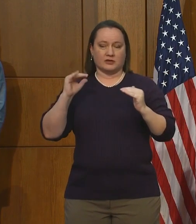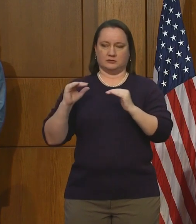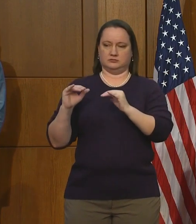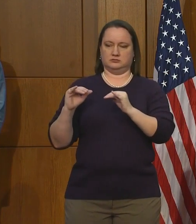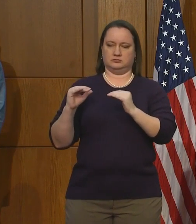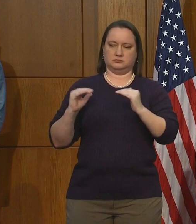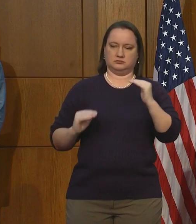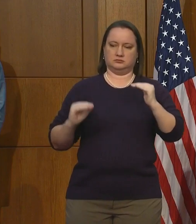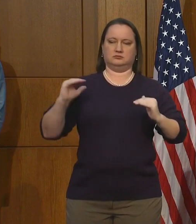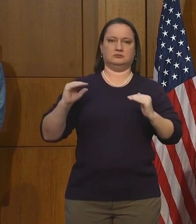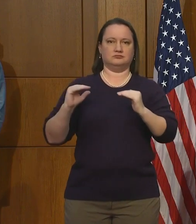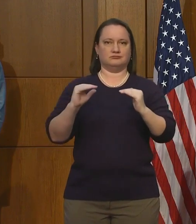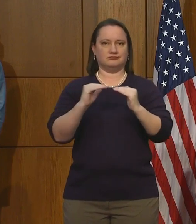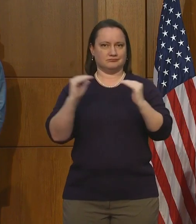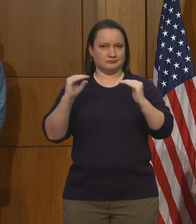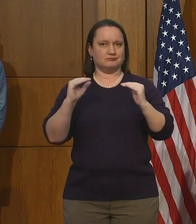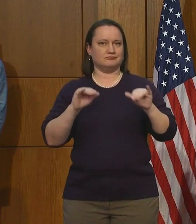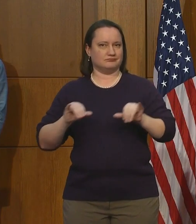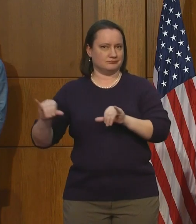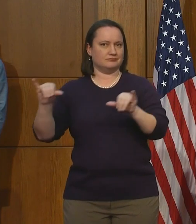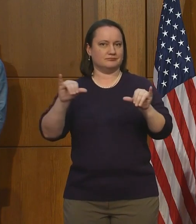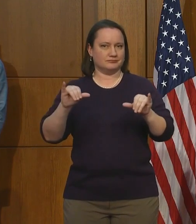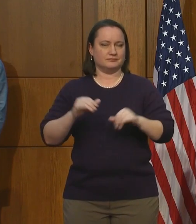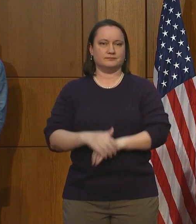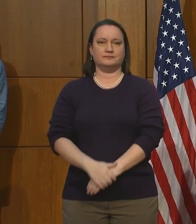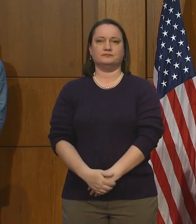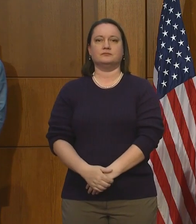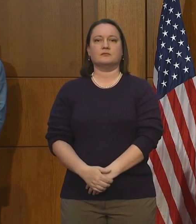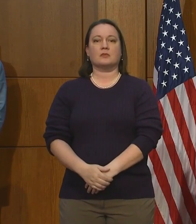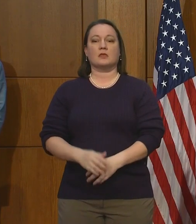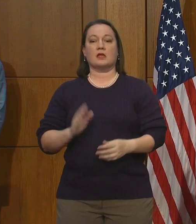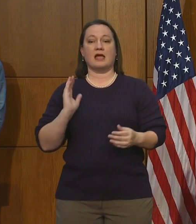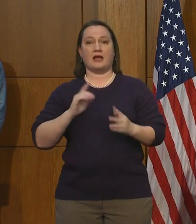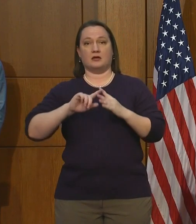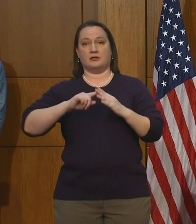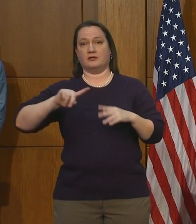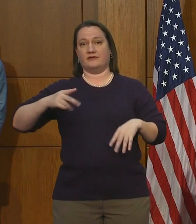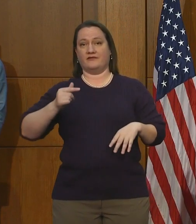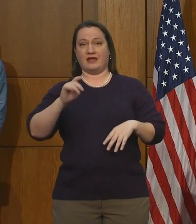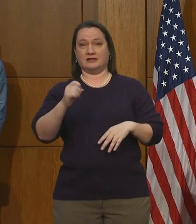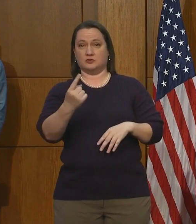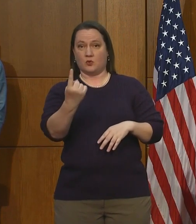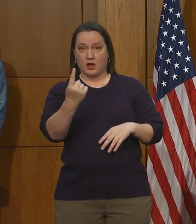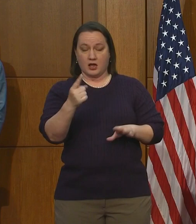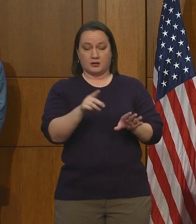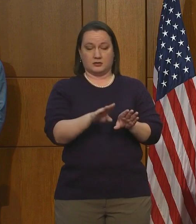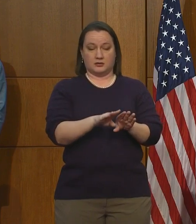SUCH HEALTH. INEQUITIES AS WE